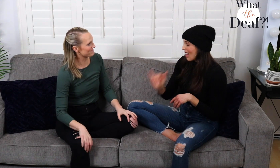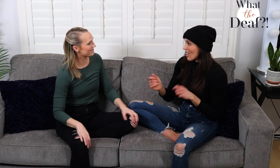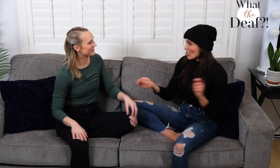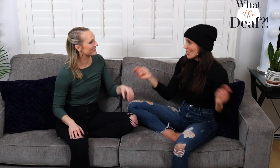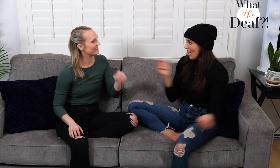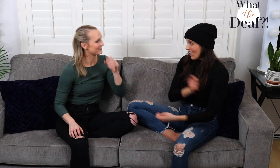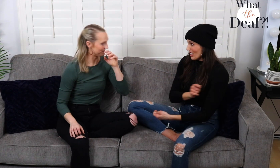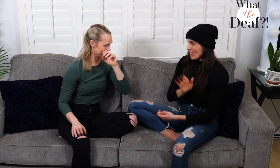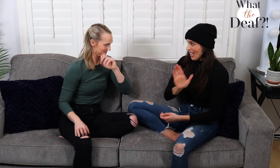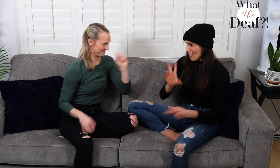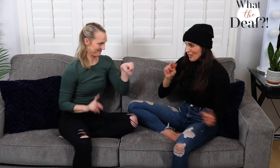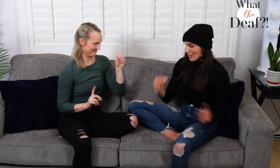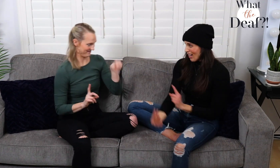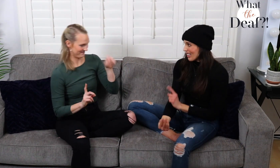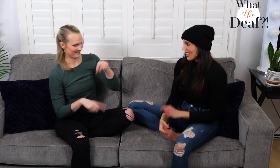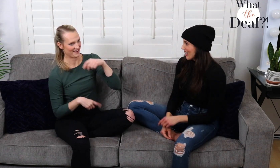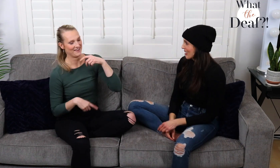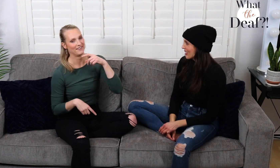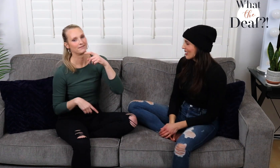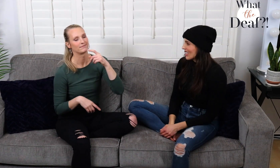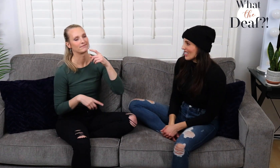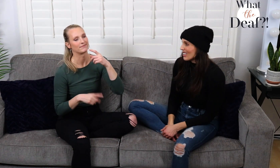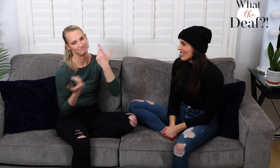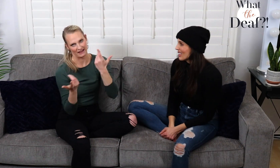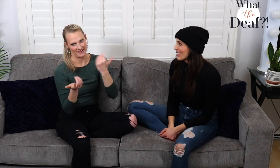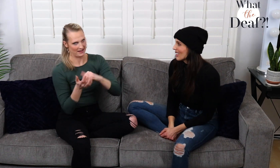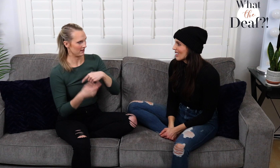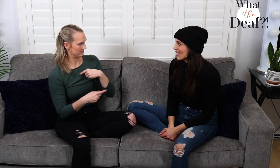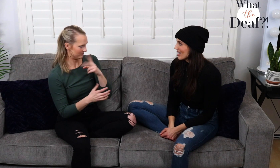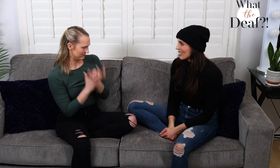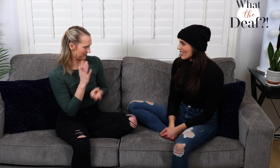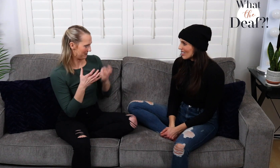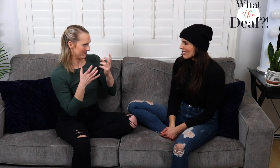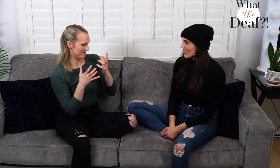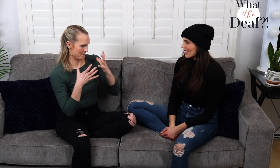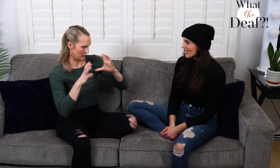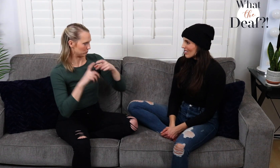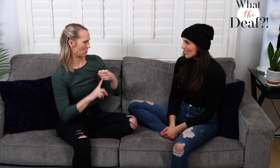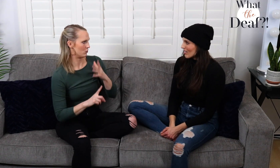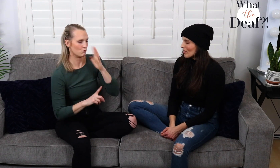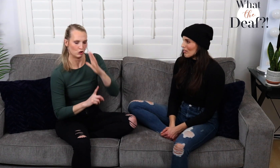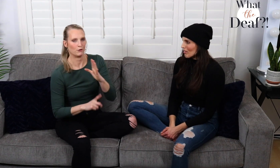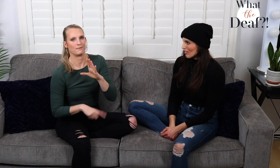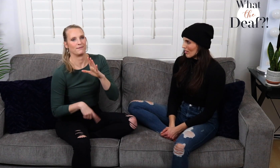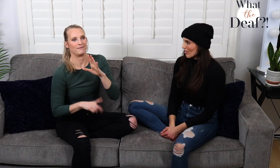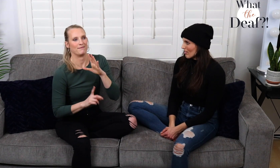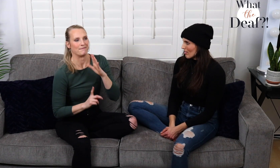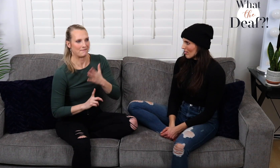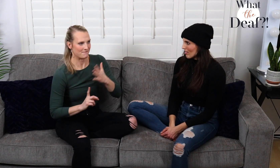that changed his perspective. - Yeah again, I love basketball and basketball will always